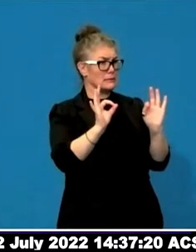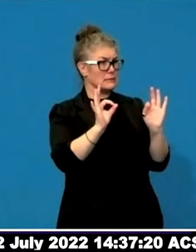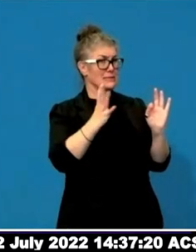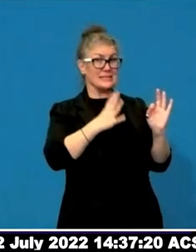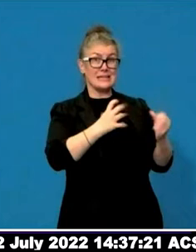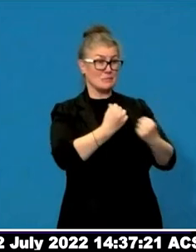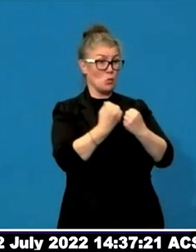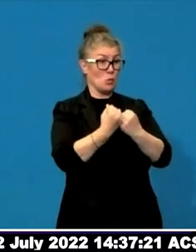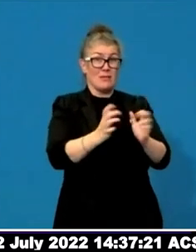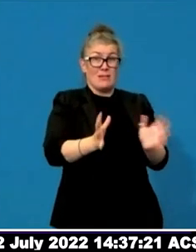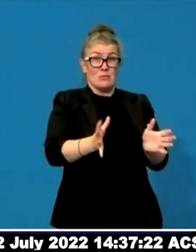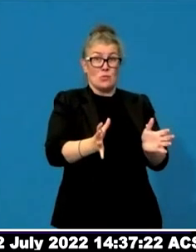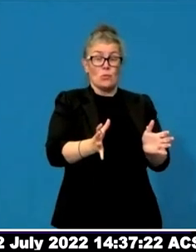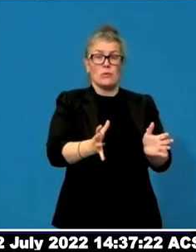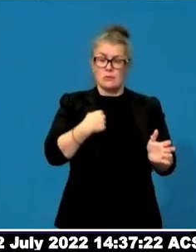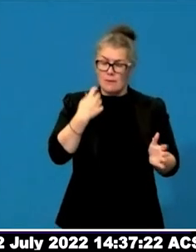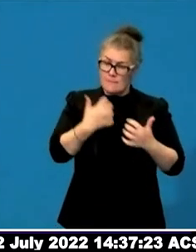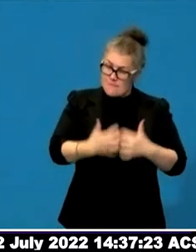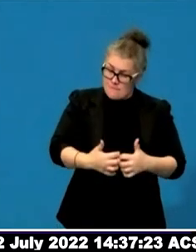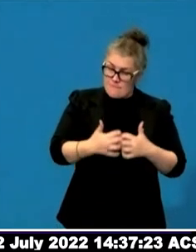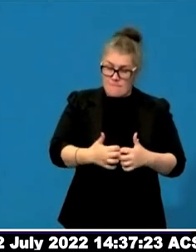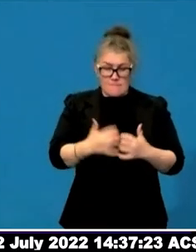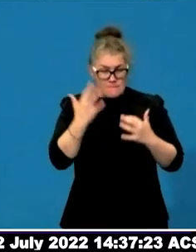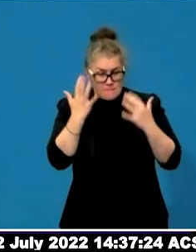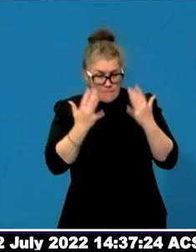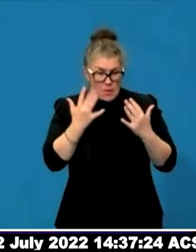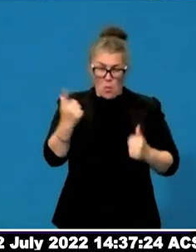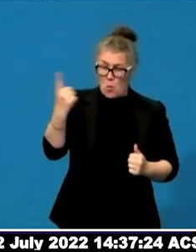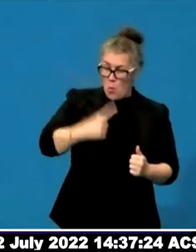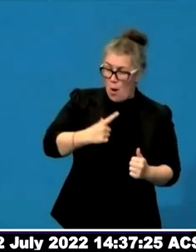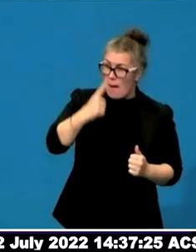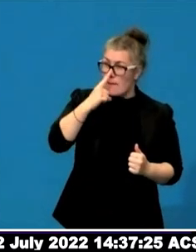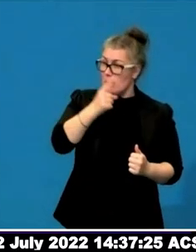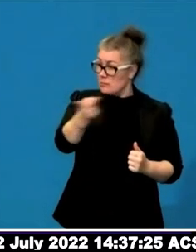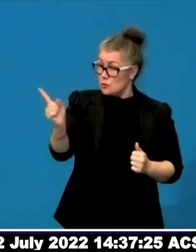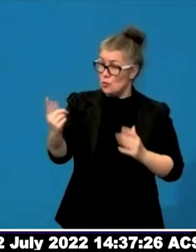And I thought really hard about, you know, why do people come to my particular service?